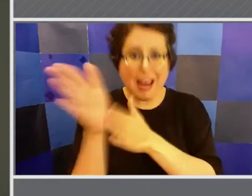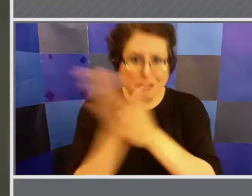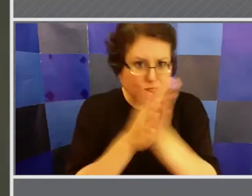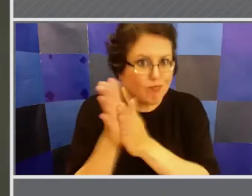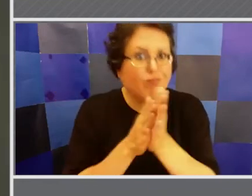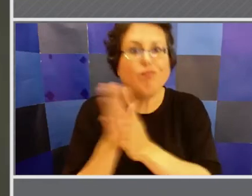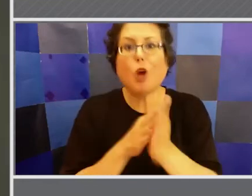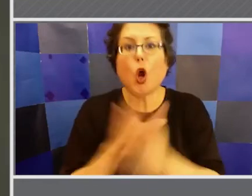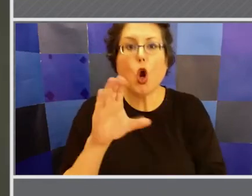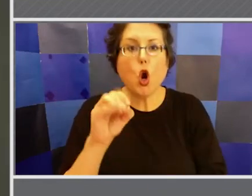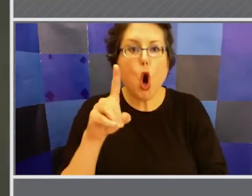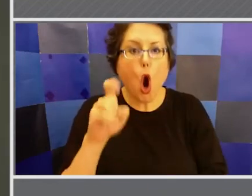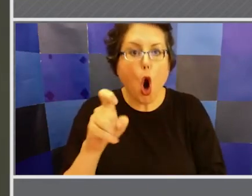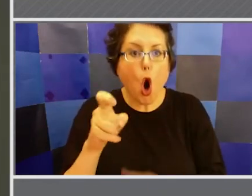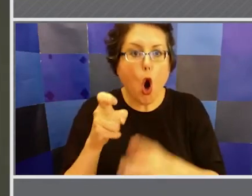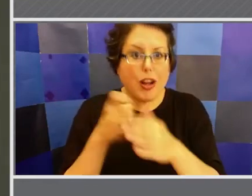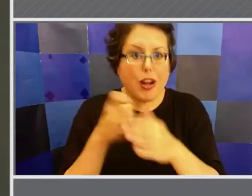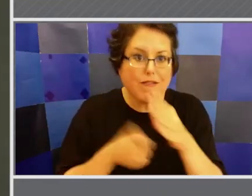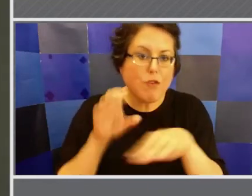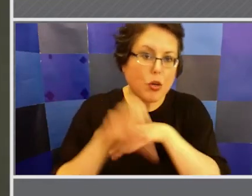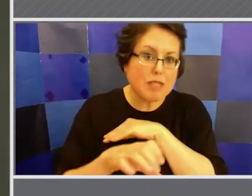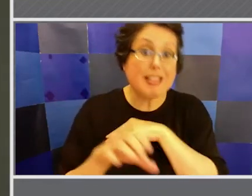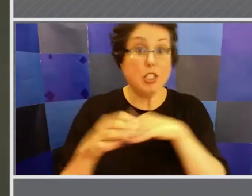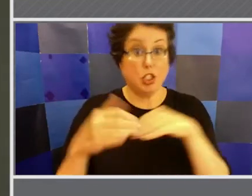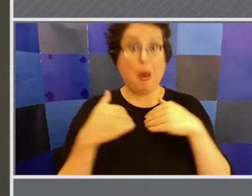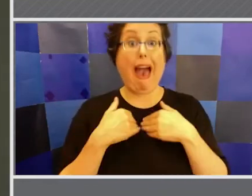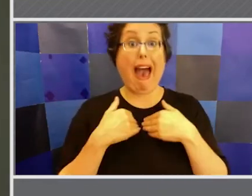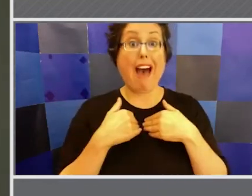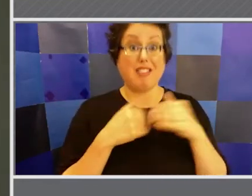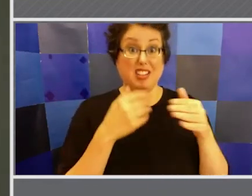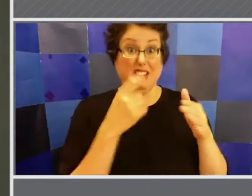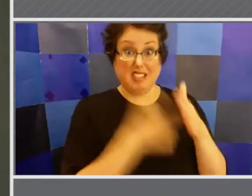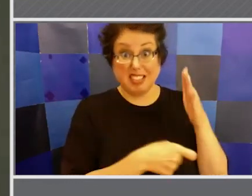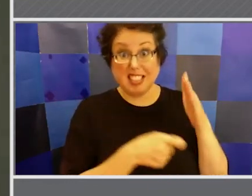issue citations and gain compliance for structures that don't meet those minimum